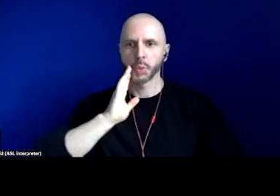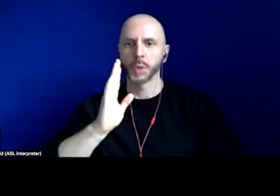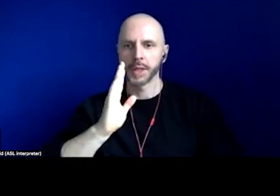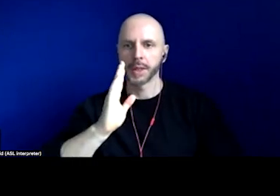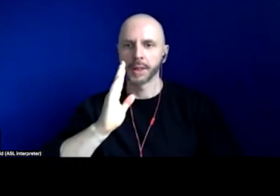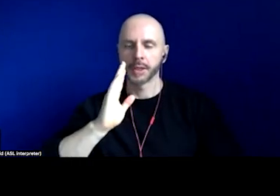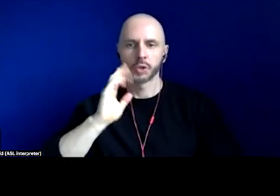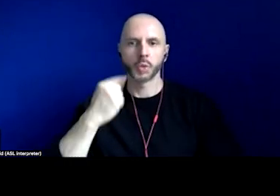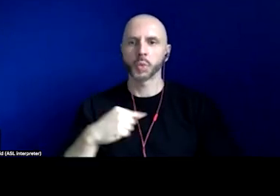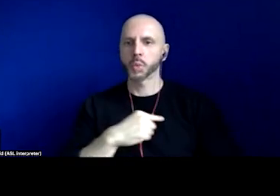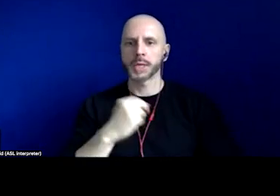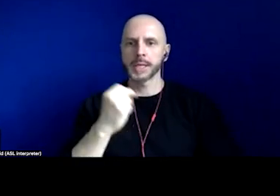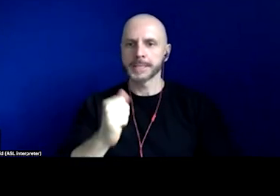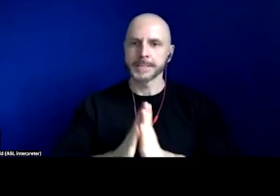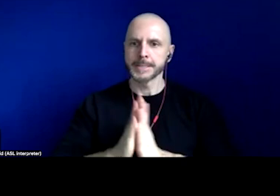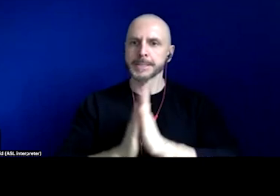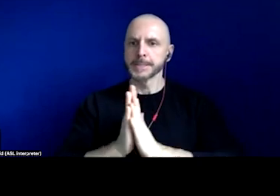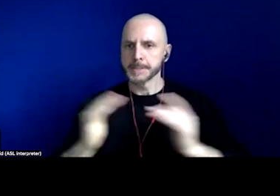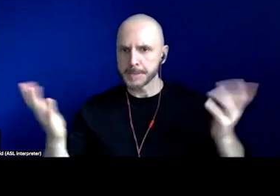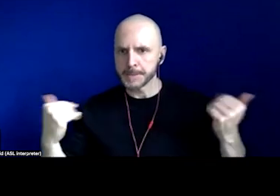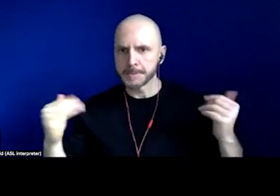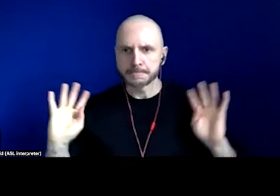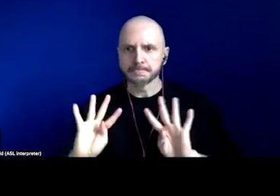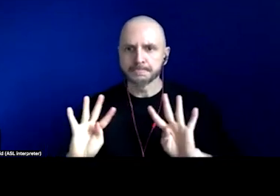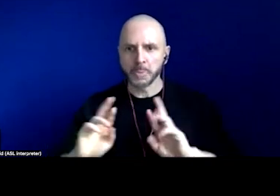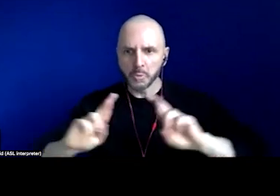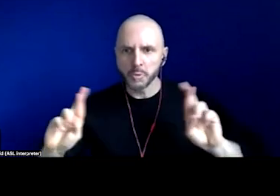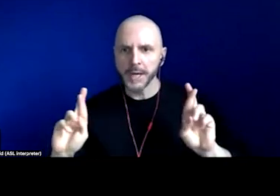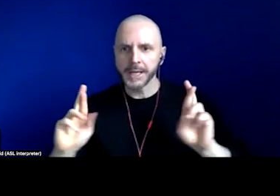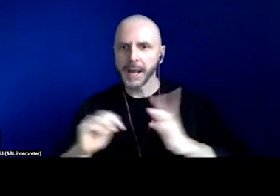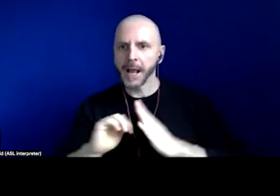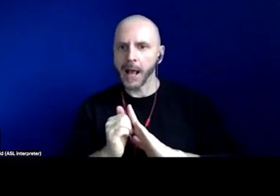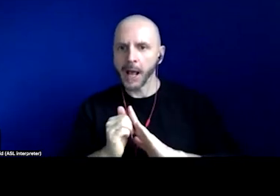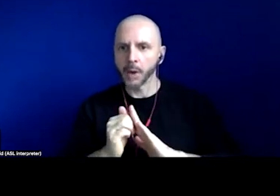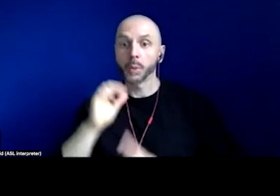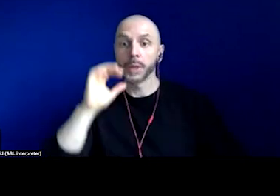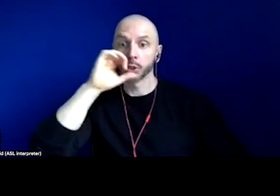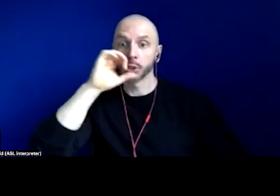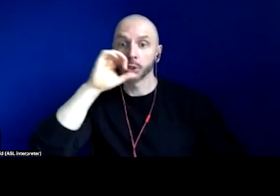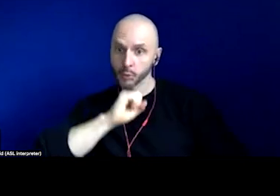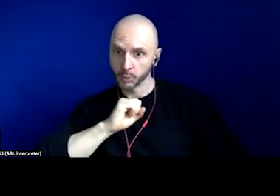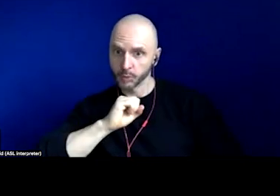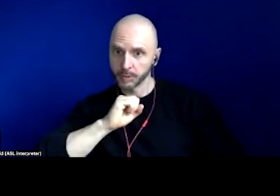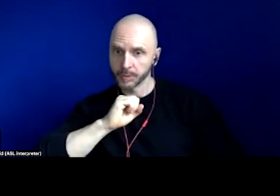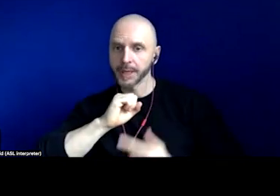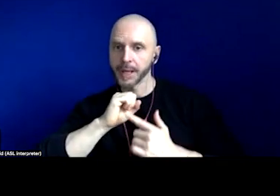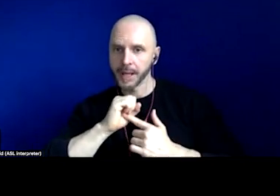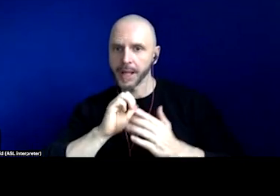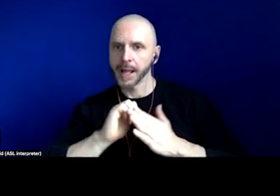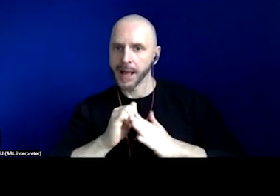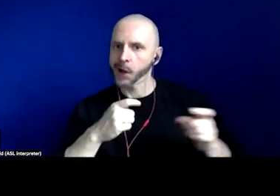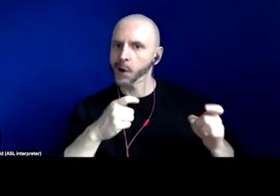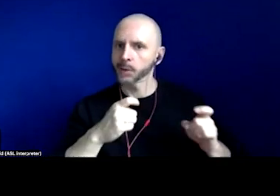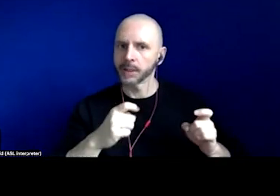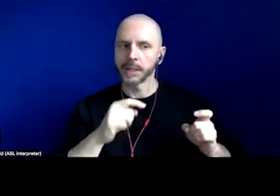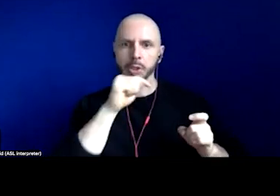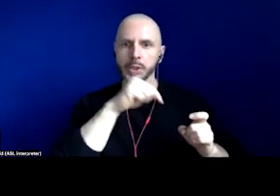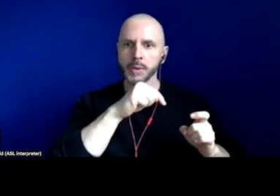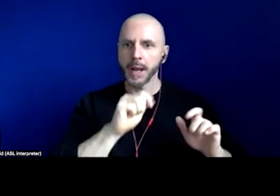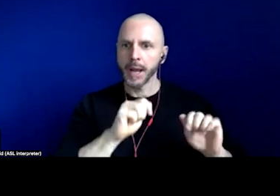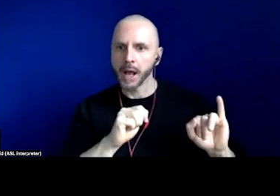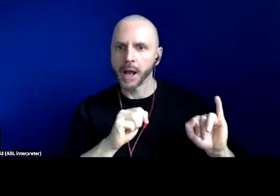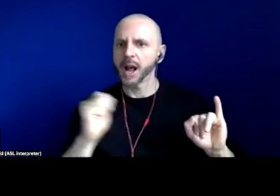to figure out how we will handle the situation. What we found in reality is that the experts from